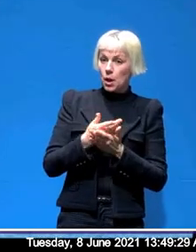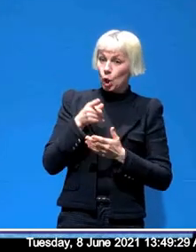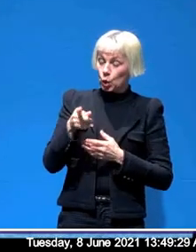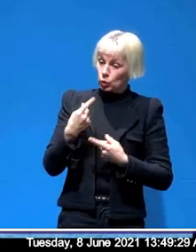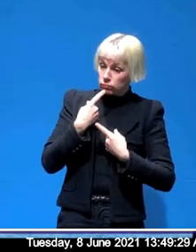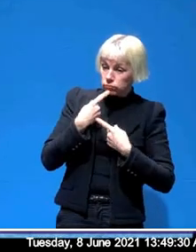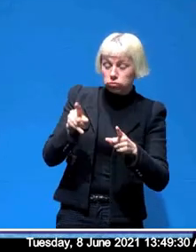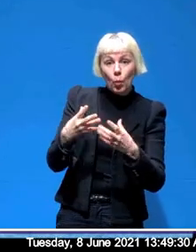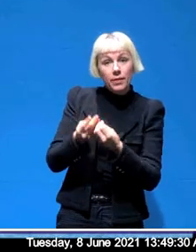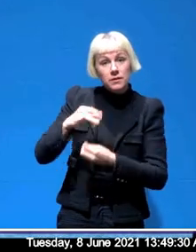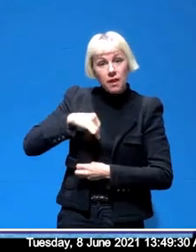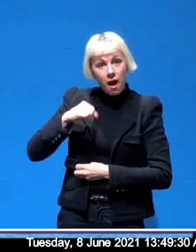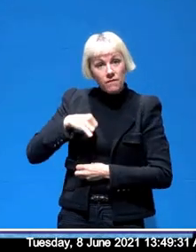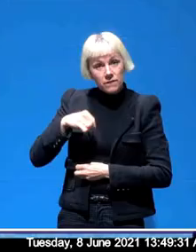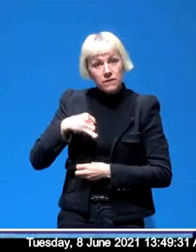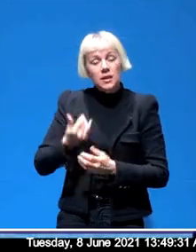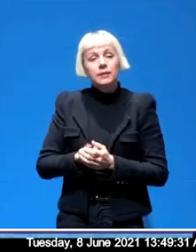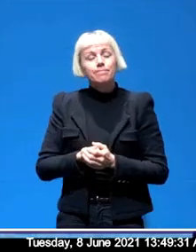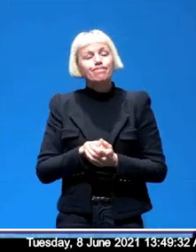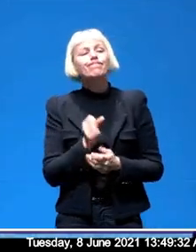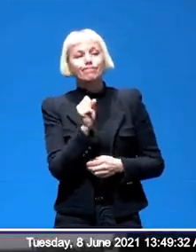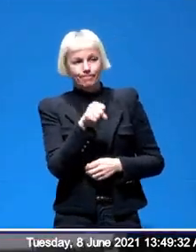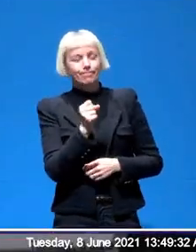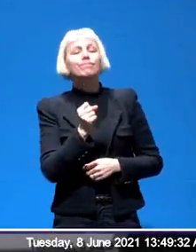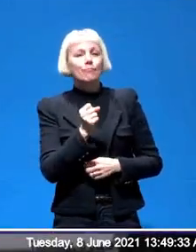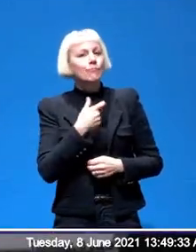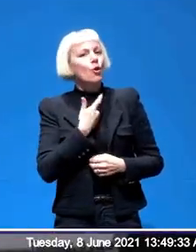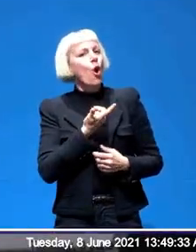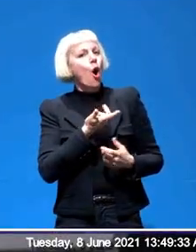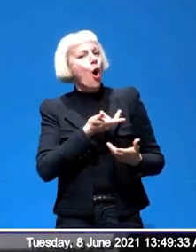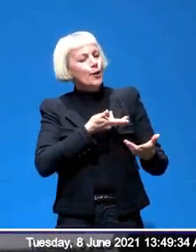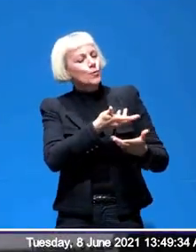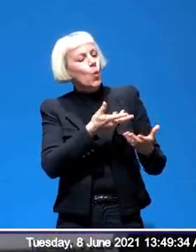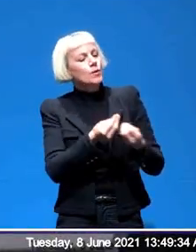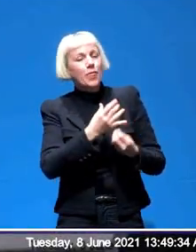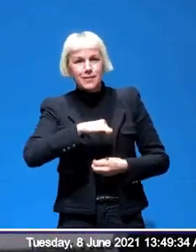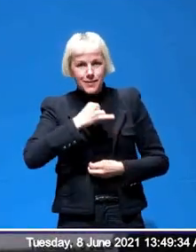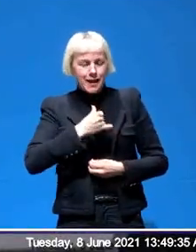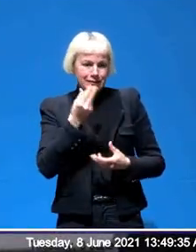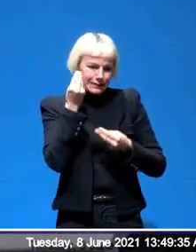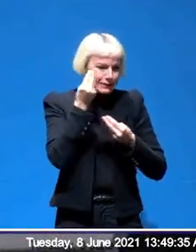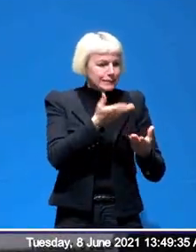Yes, I spoke at the house meeting and with the individual staff and supervisors involved.